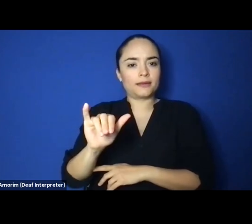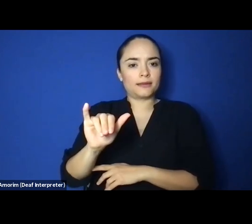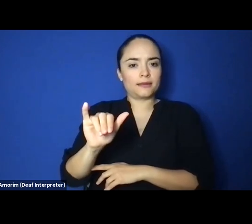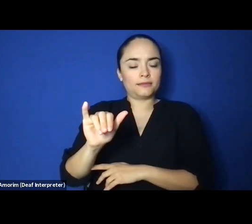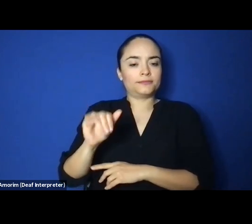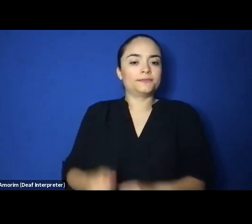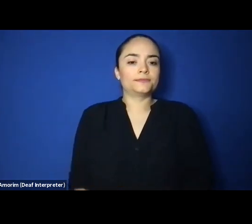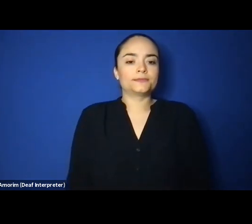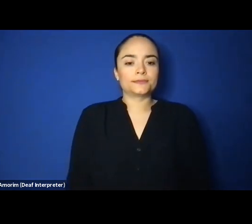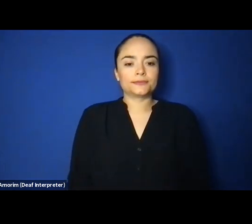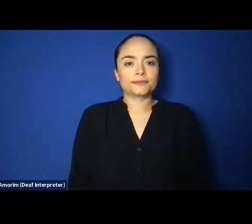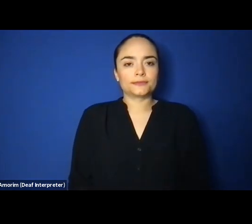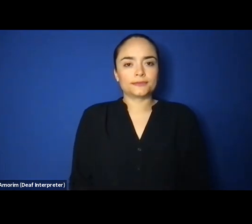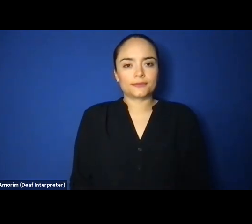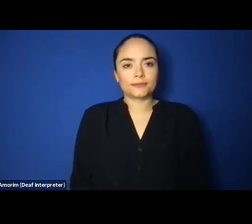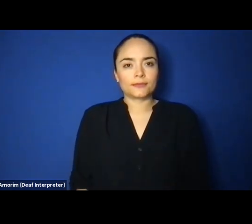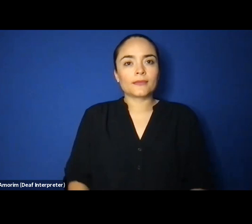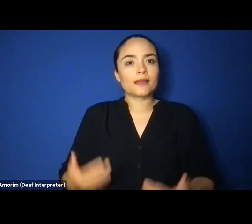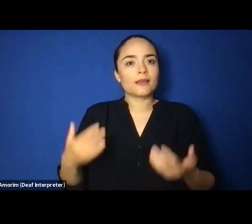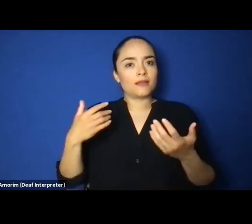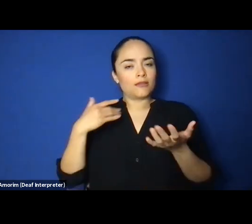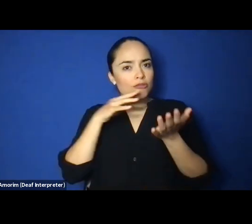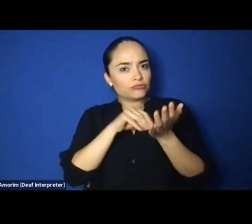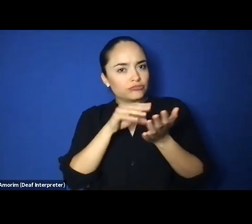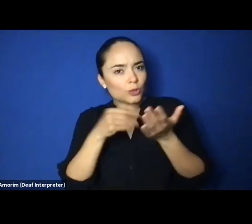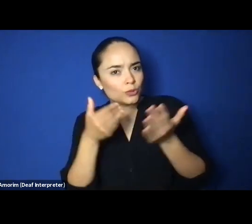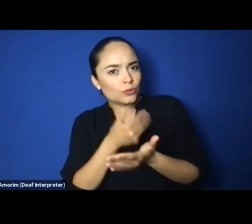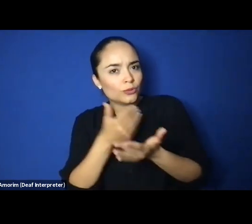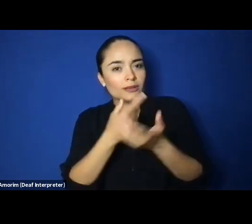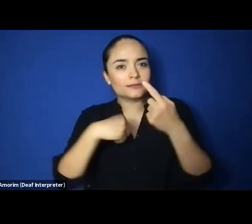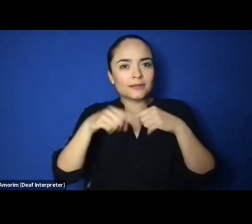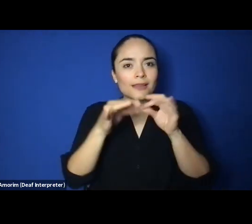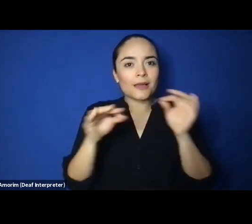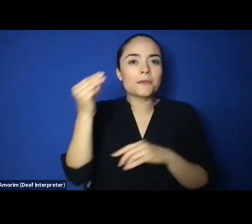new signs all the time, but it's a reminder that Indigenous have been here